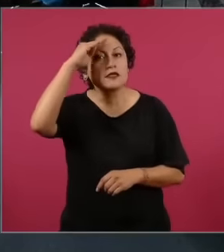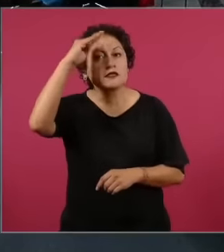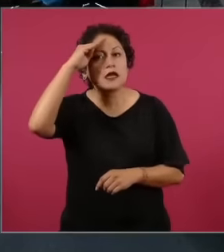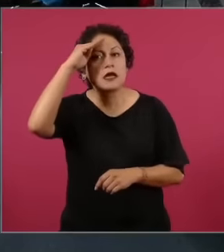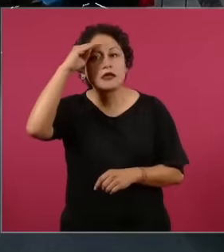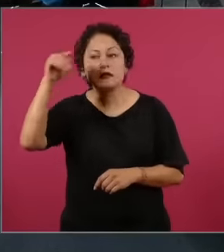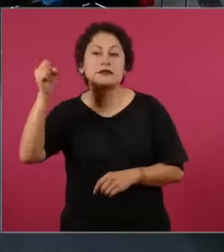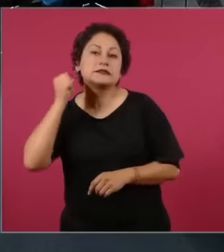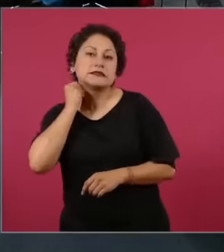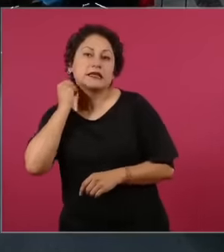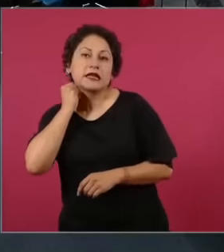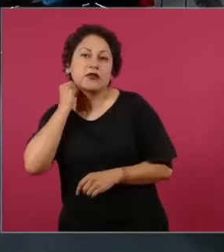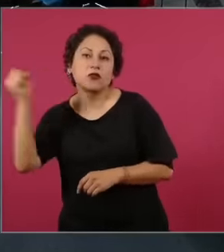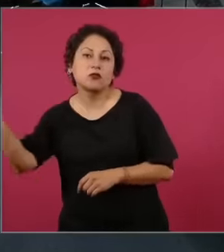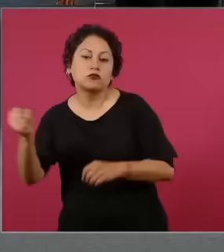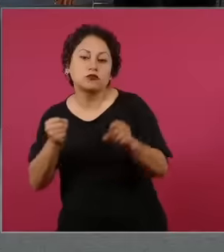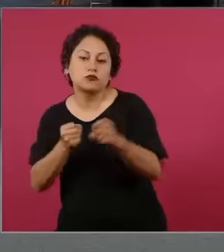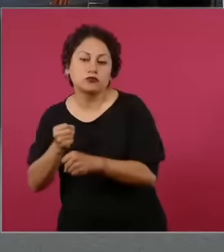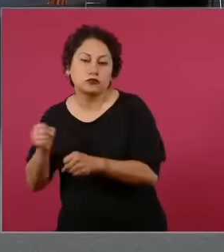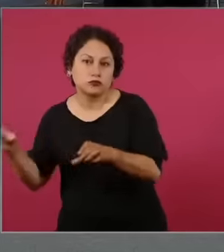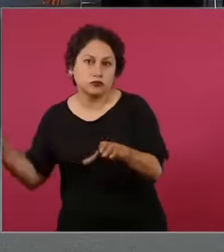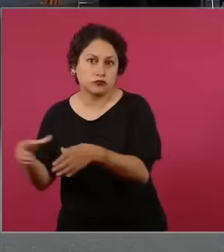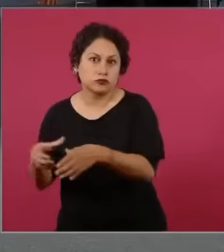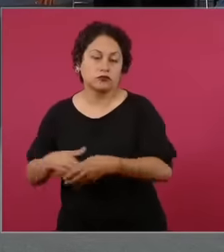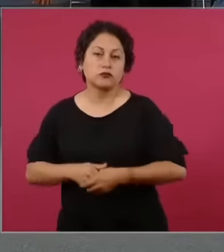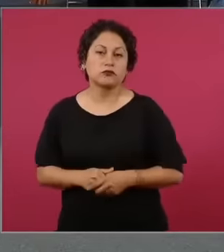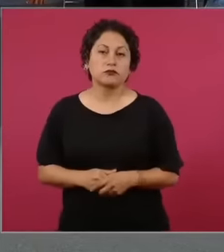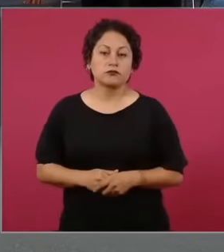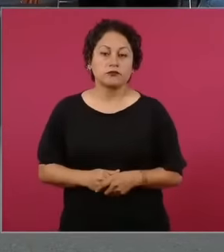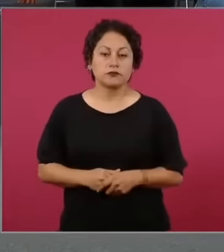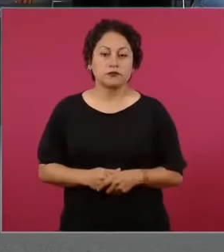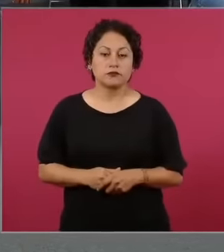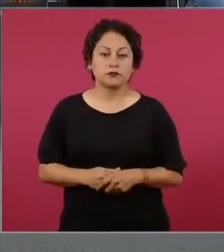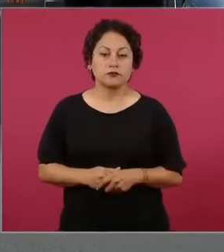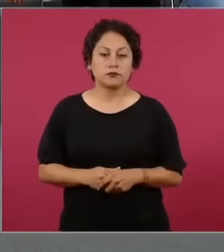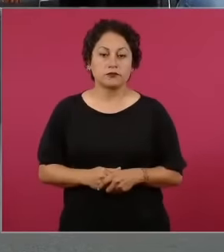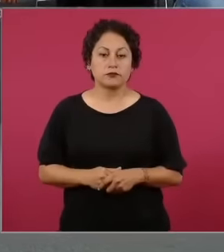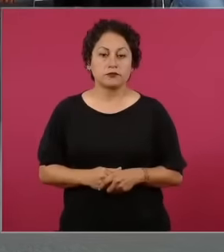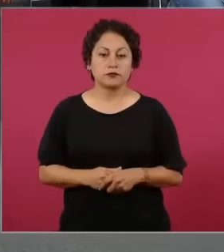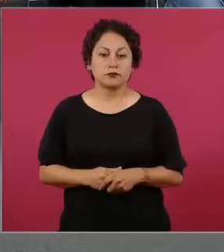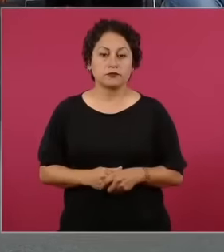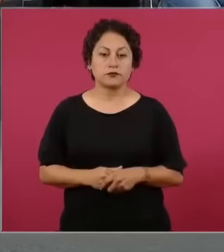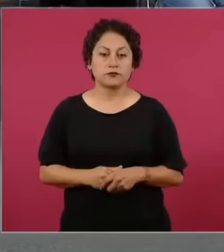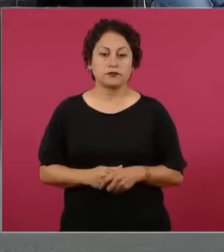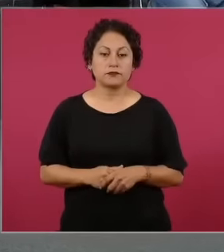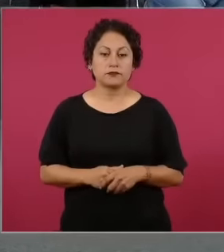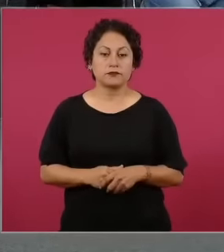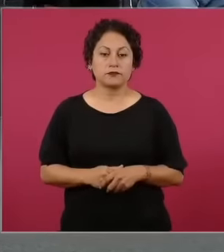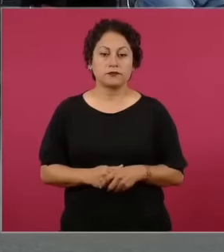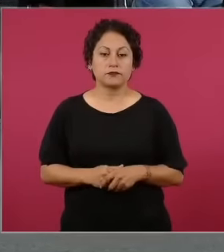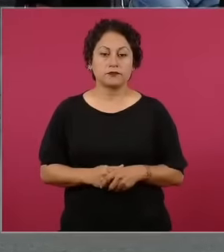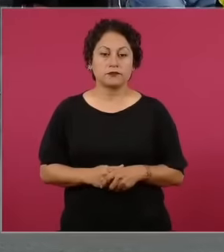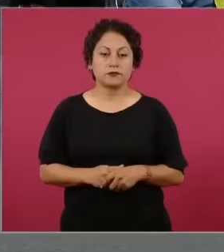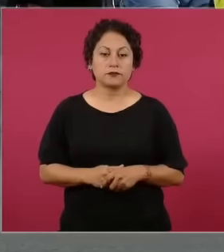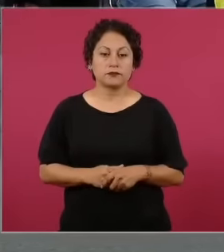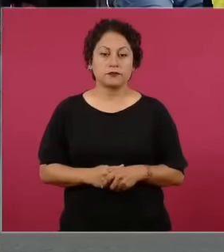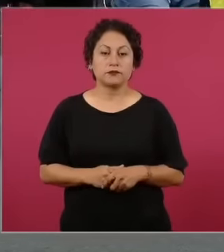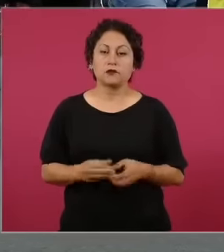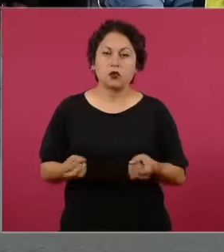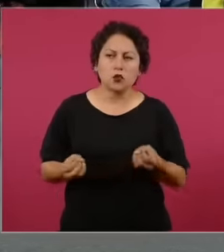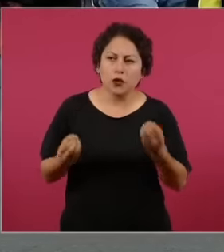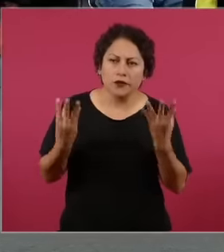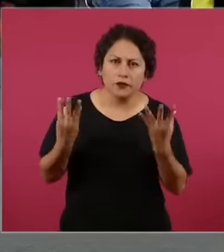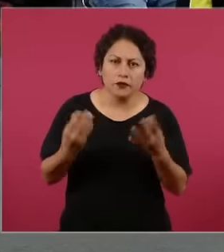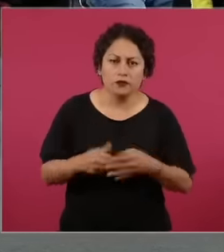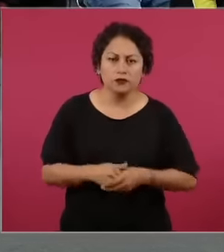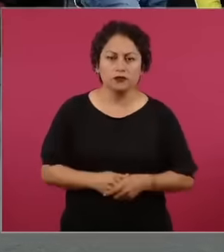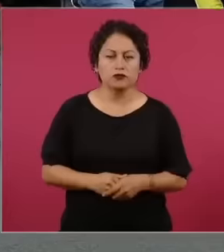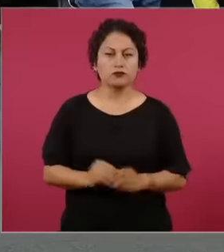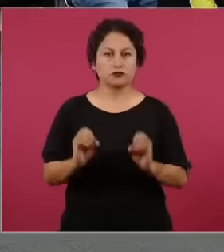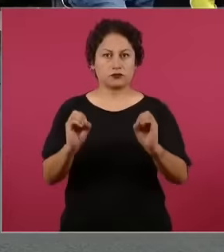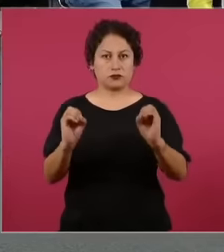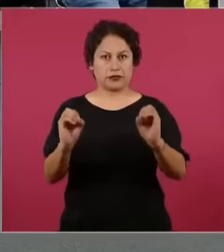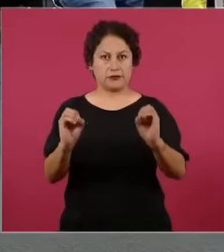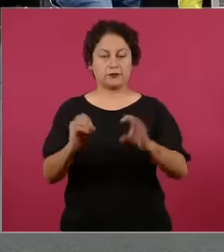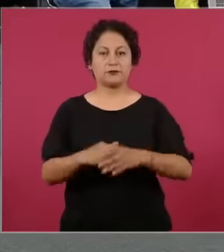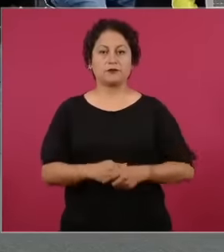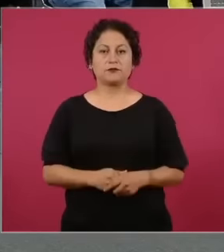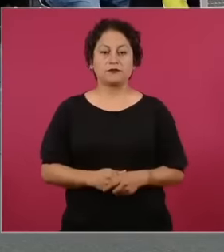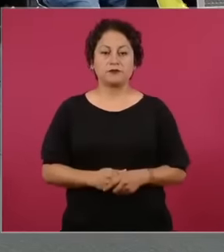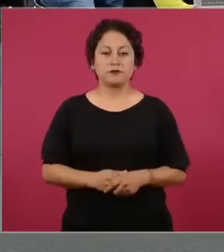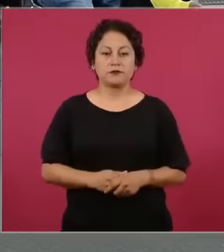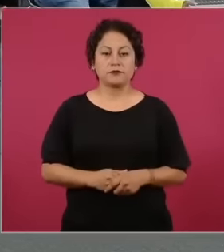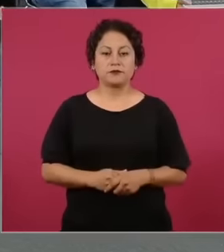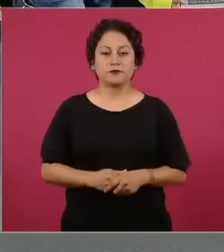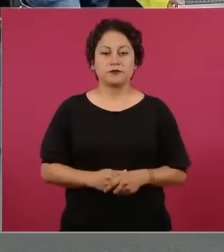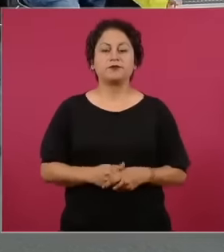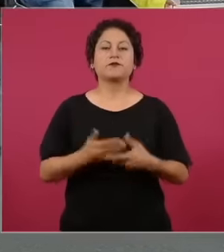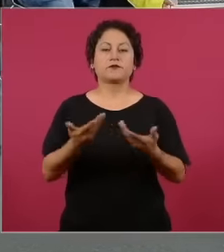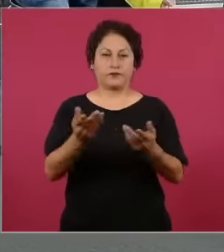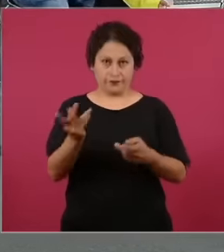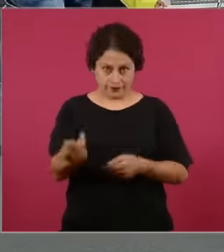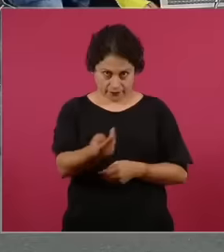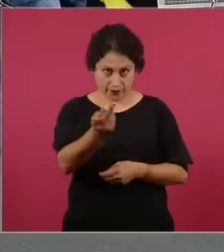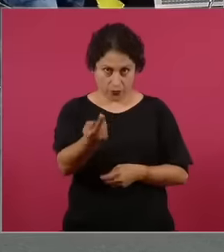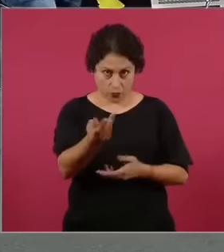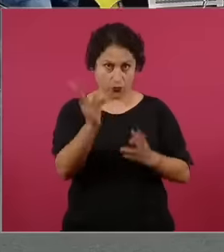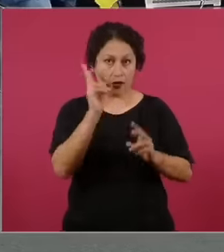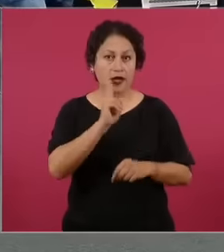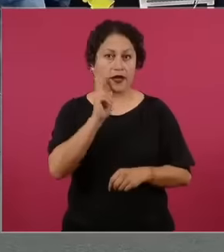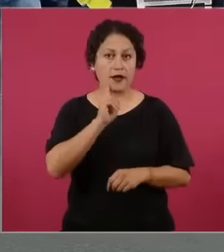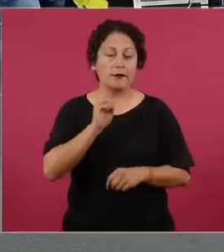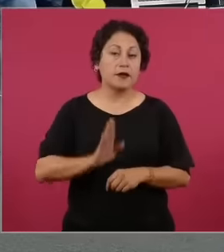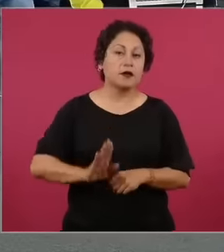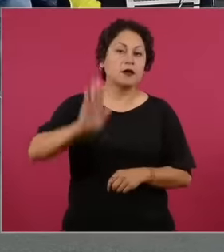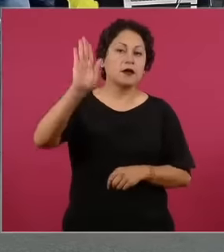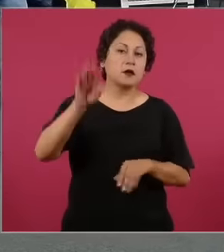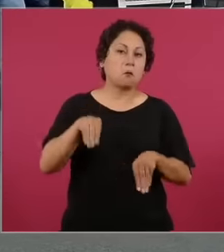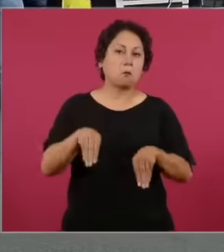Senate raise their hands. How many zeros? Let's see those who abstain, raise their hands.